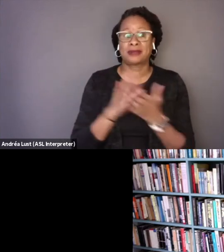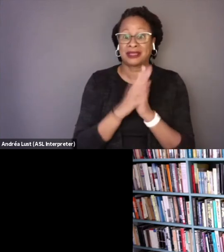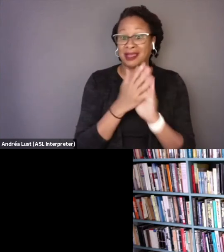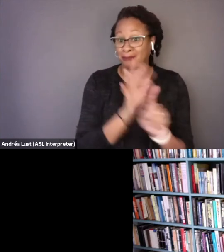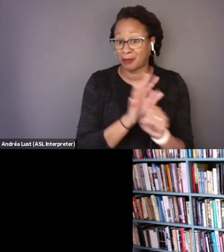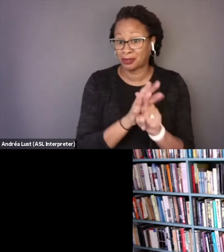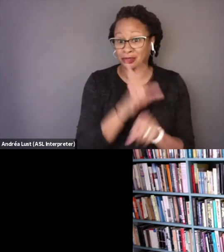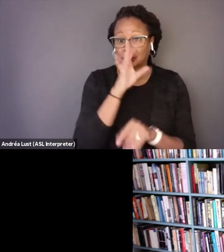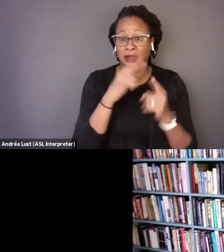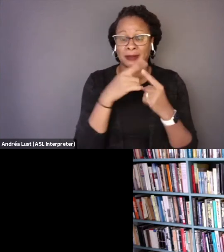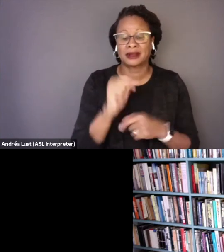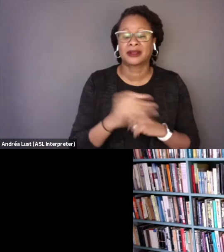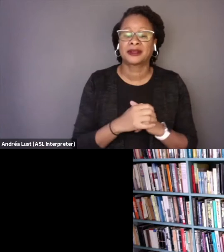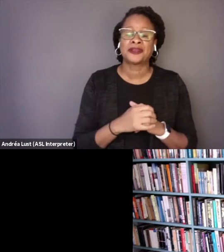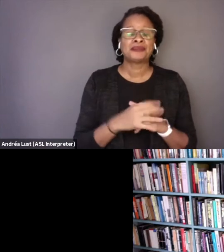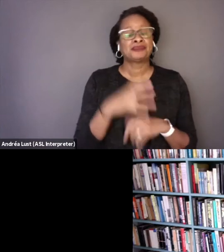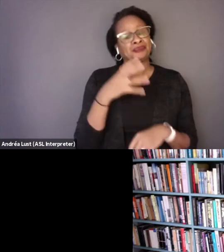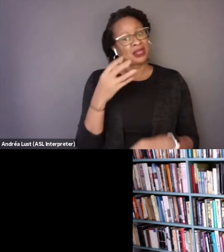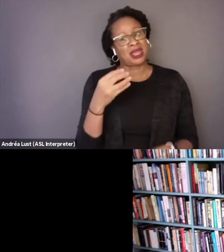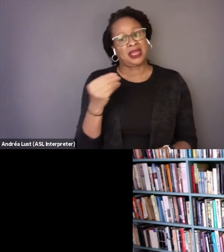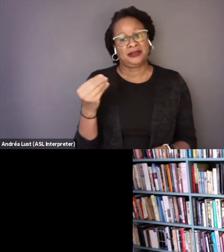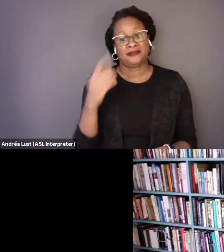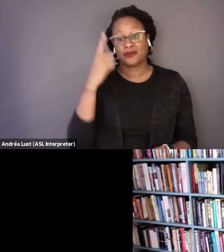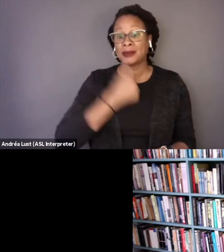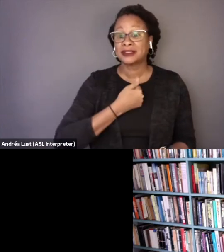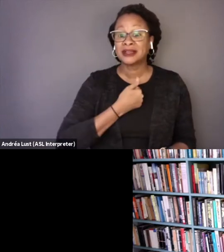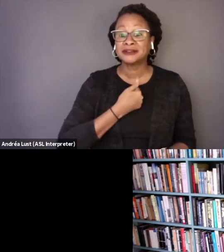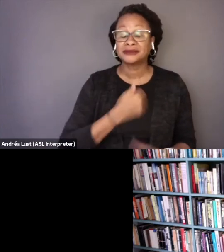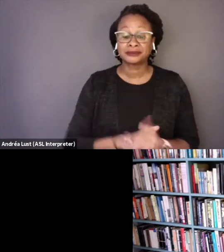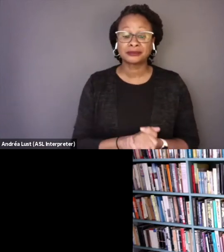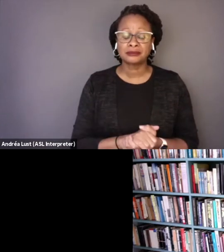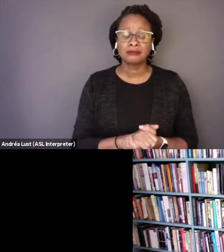And for me that was a metaphor that was extremely timely